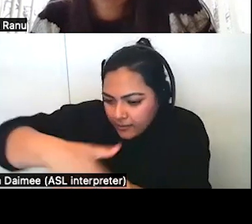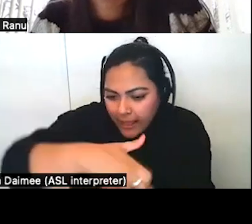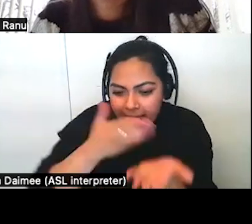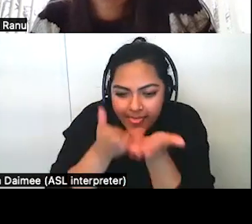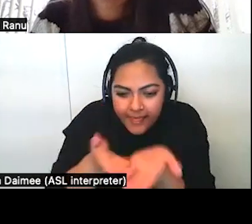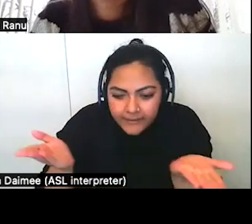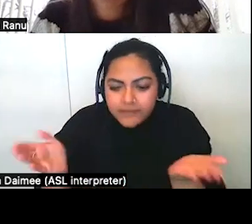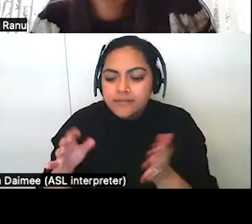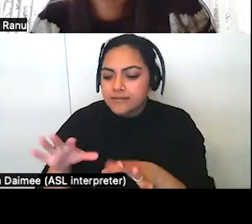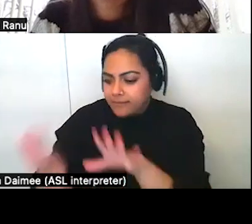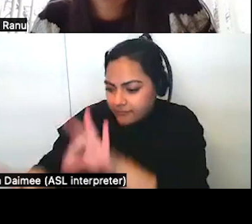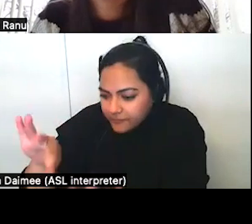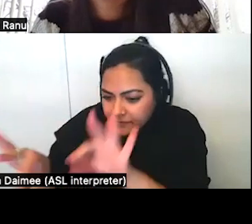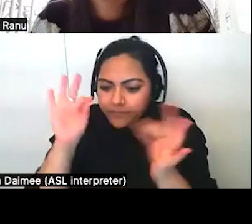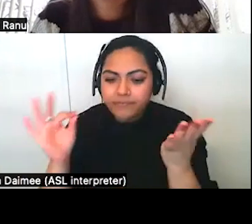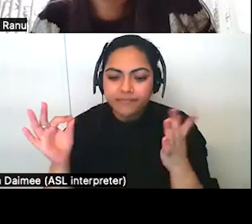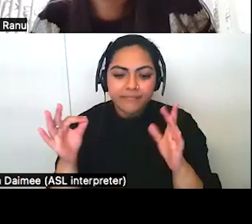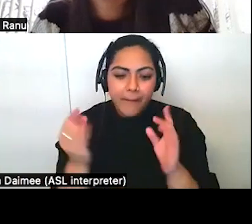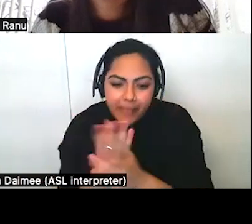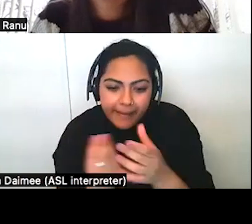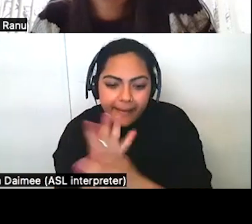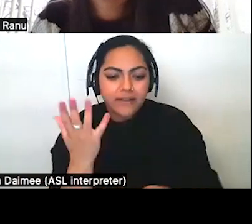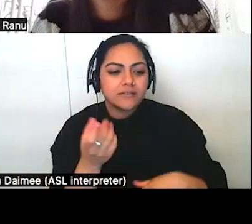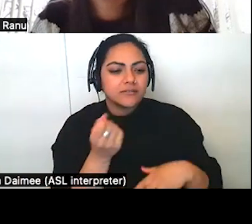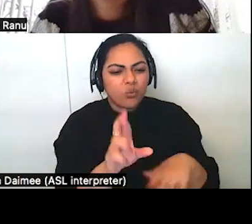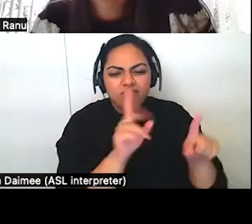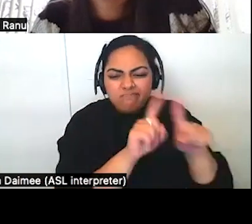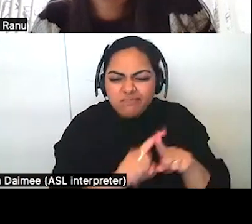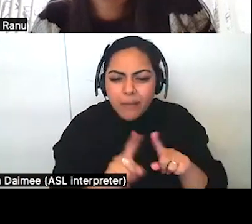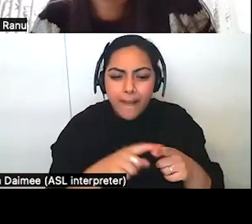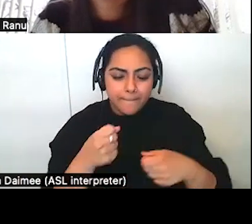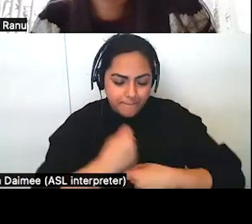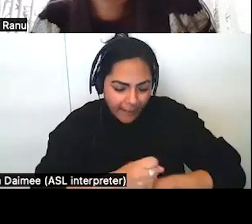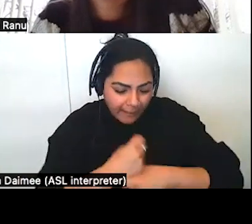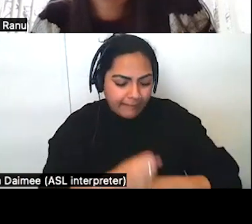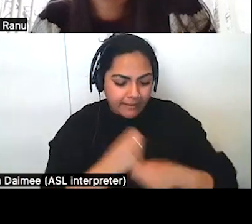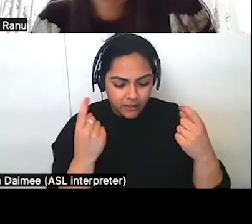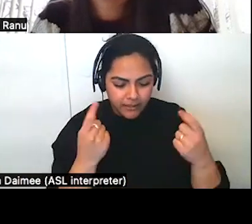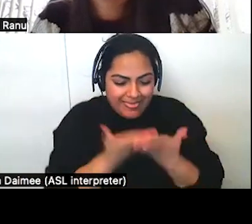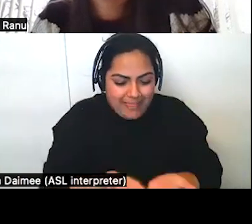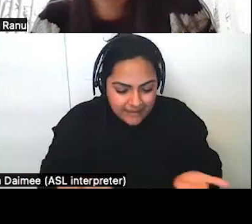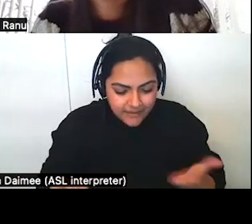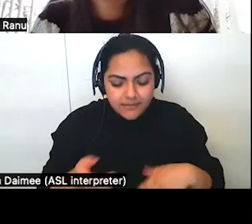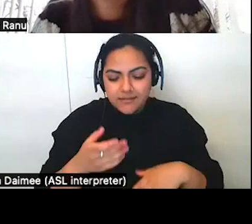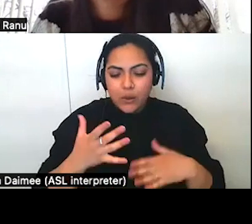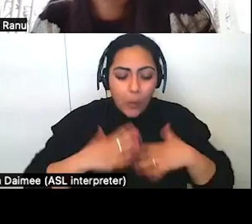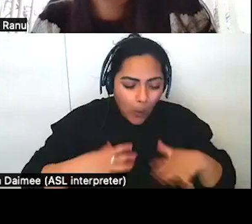similar topics could be related to the Goblincore vibe shift, and have crossover with some of the